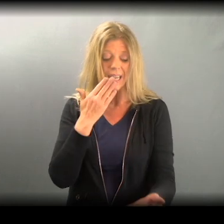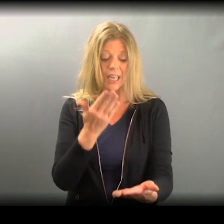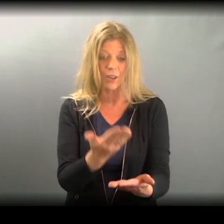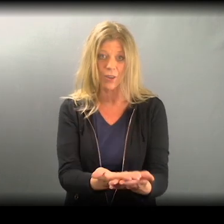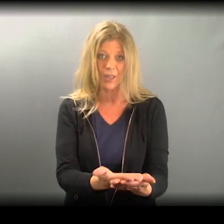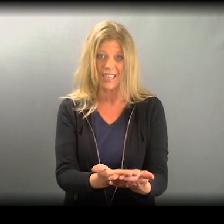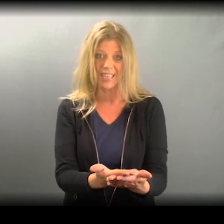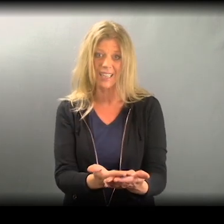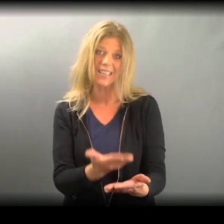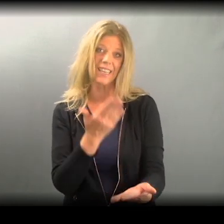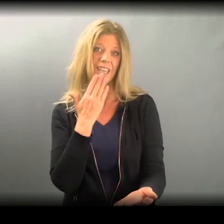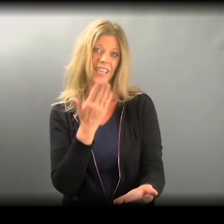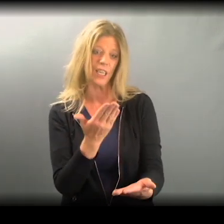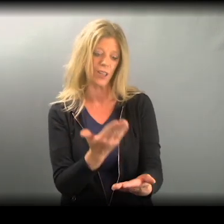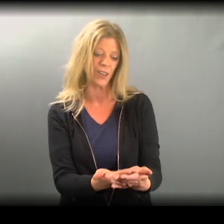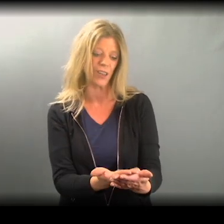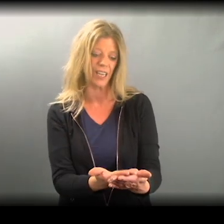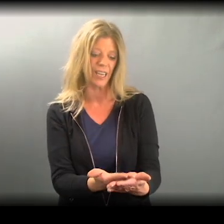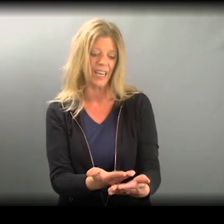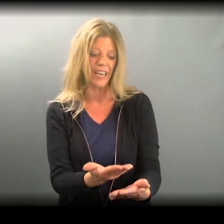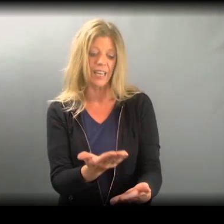GOOD